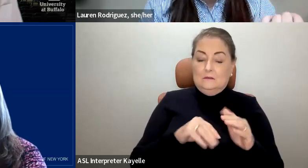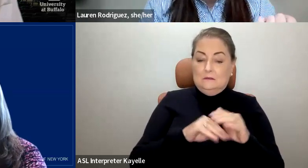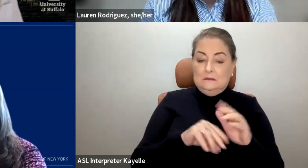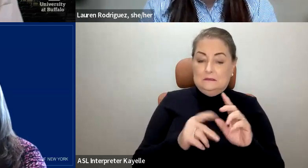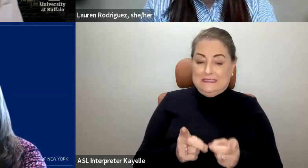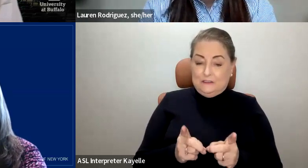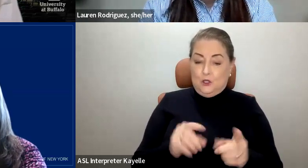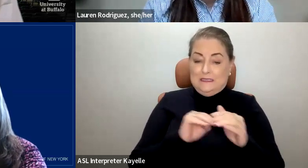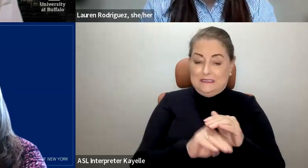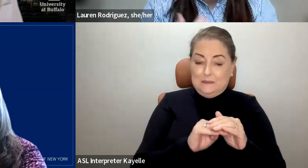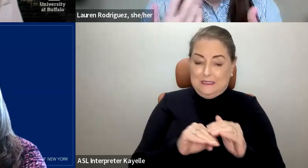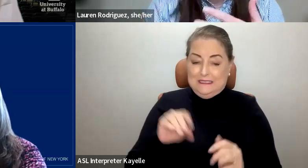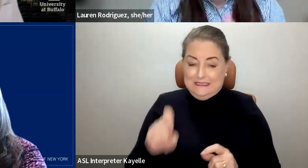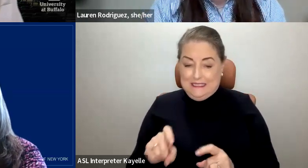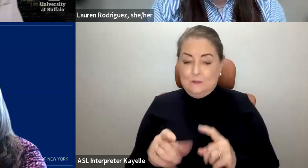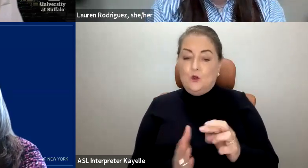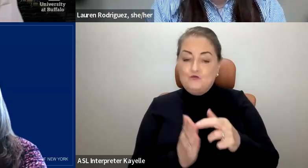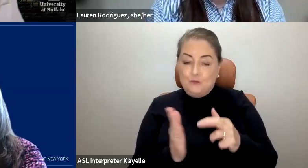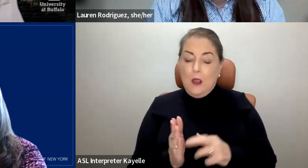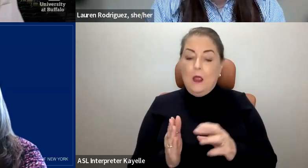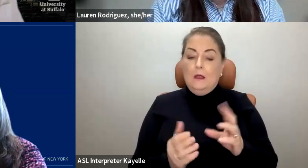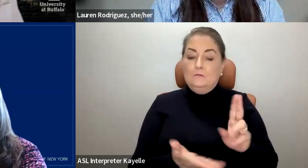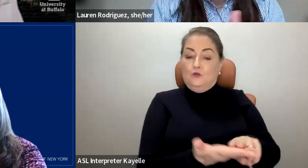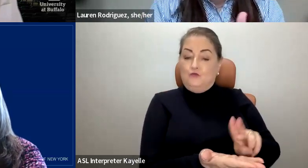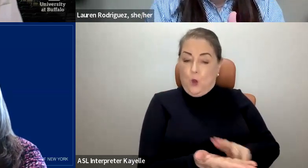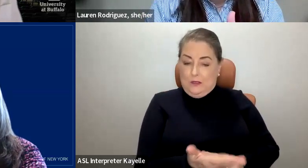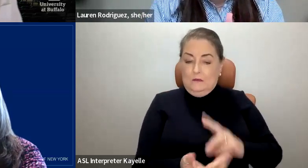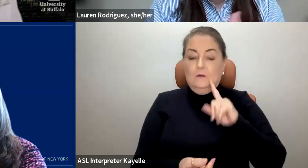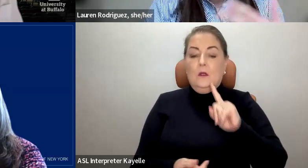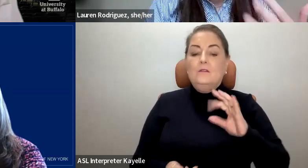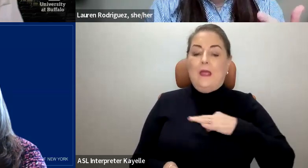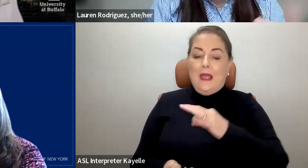courses based on the level of faculty training or time needed